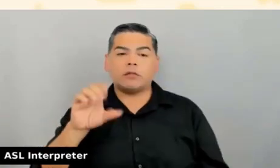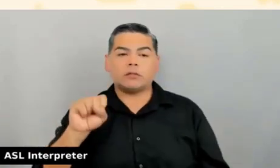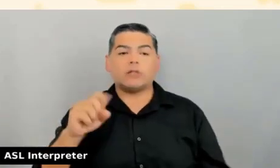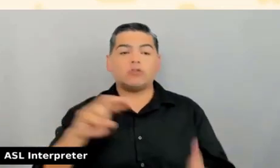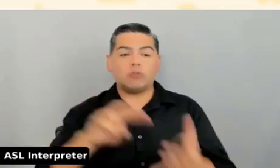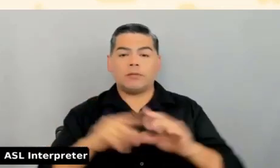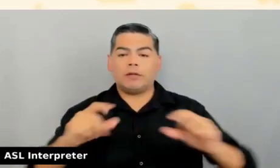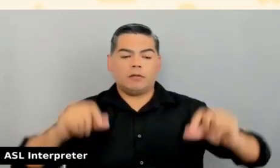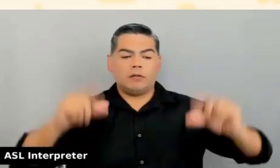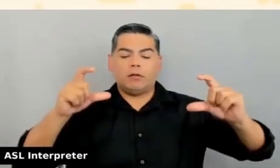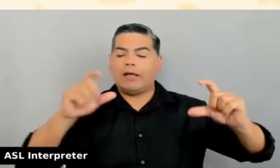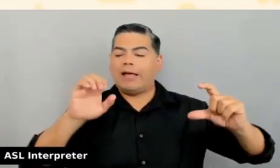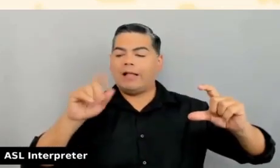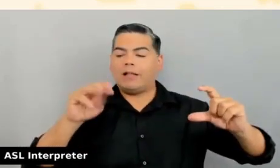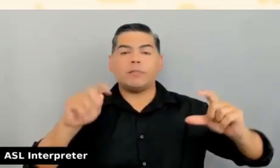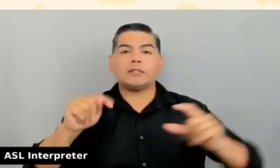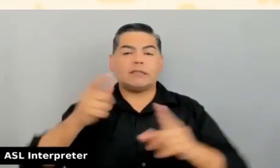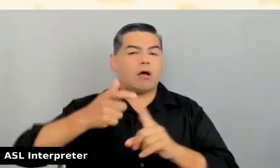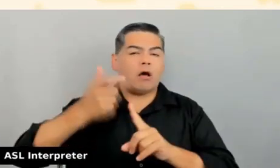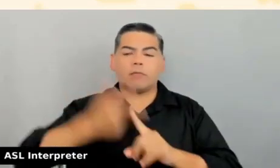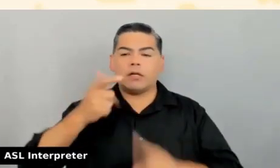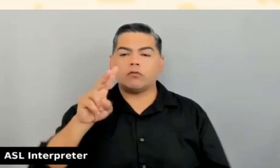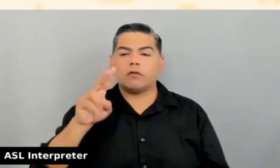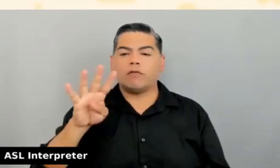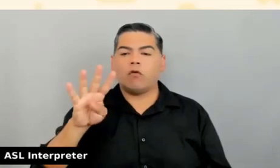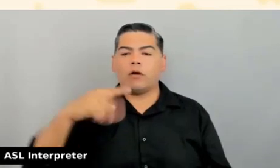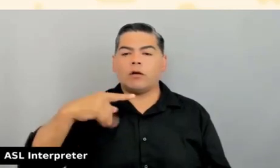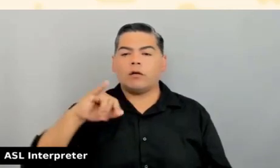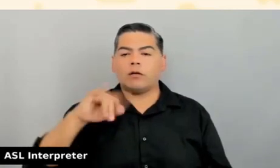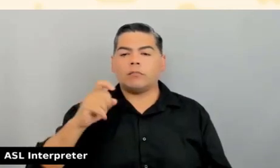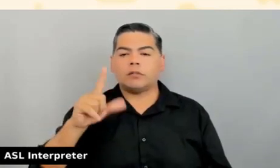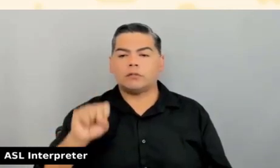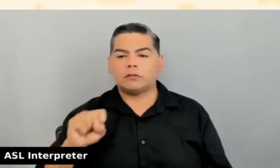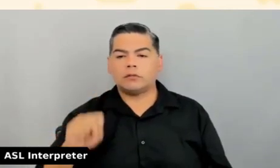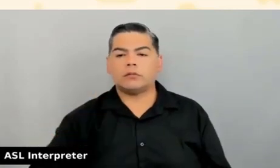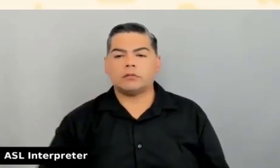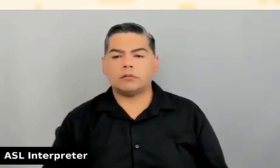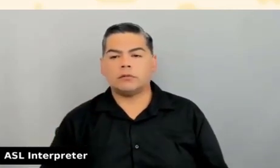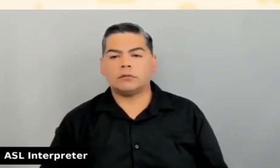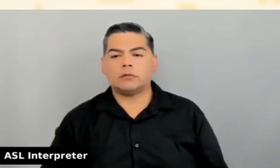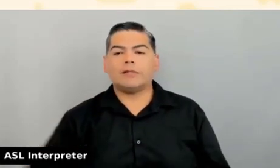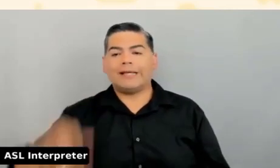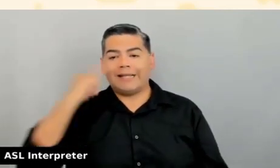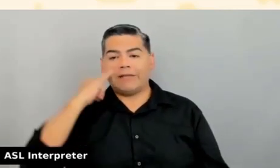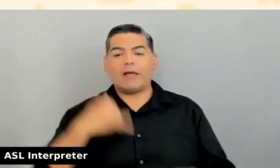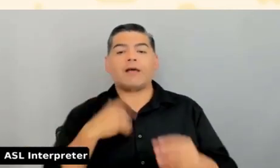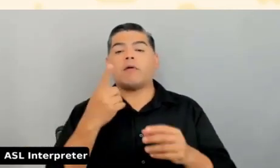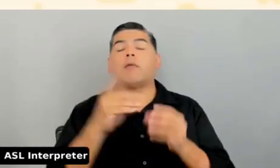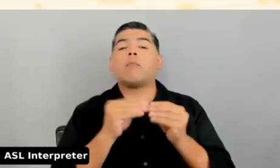is basically automatically hitting at 24 pixels. And as long as I have more than one character in it,